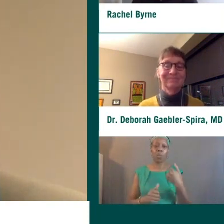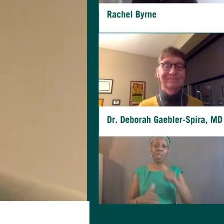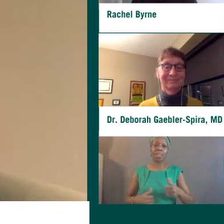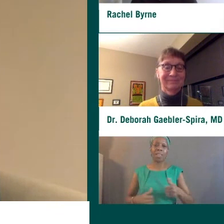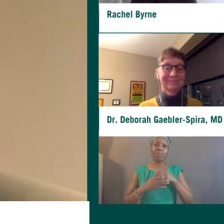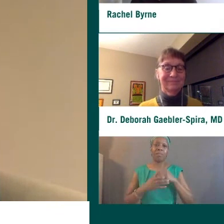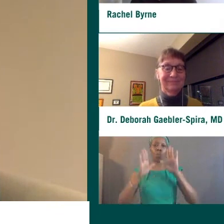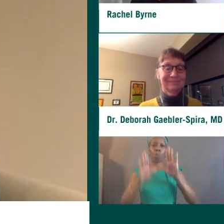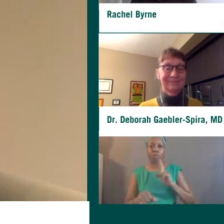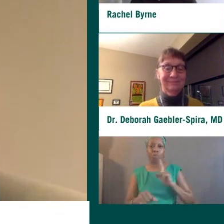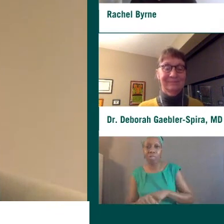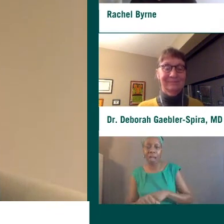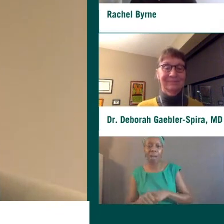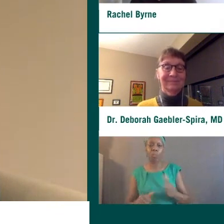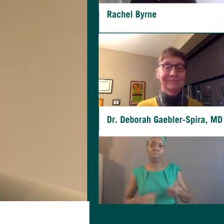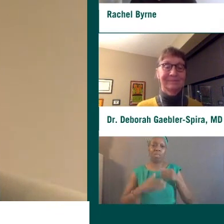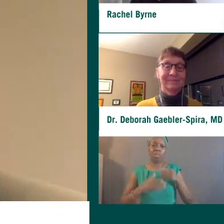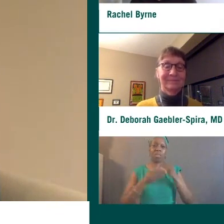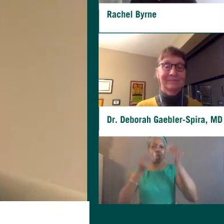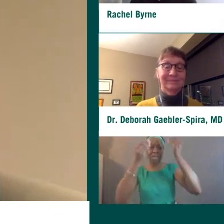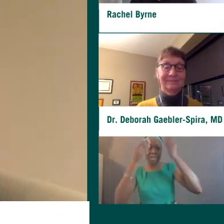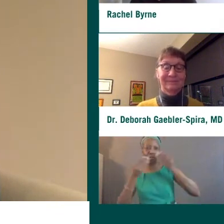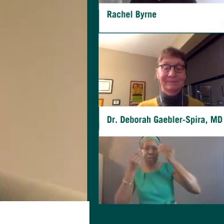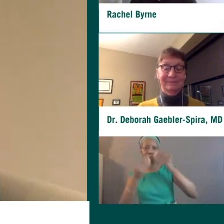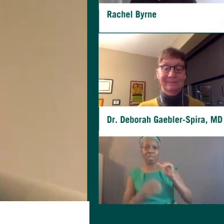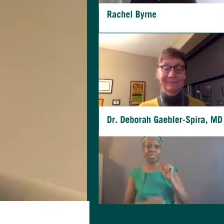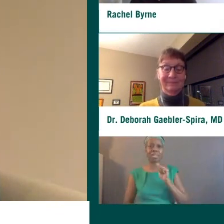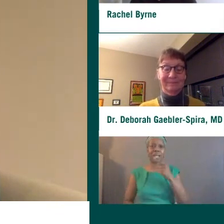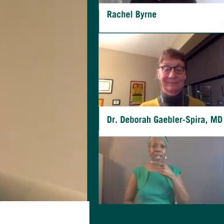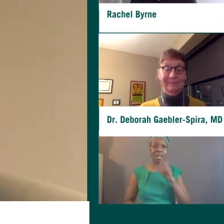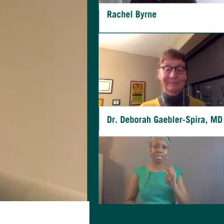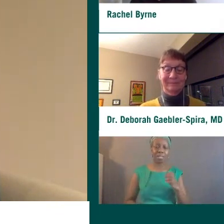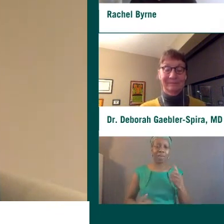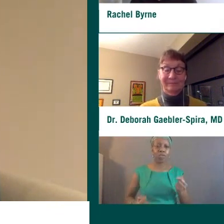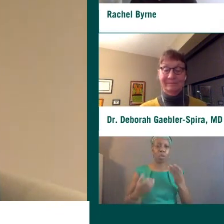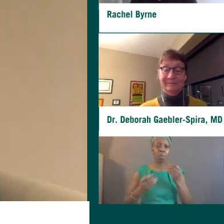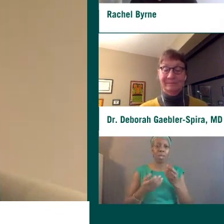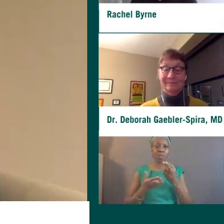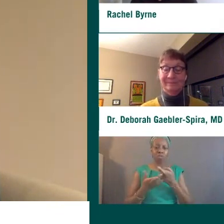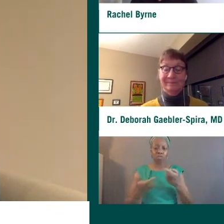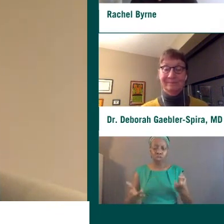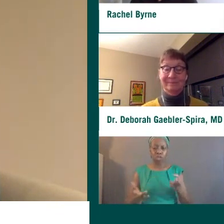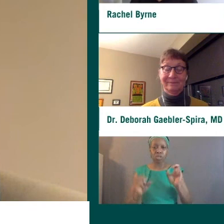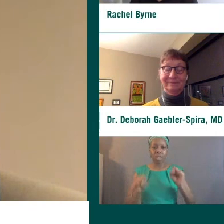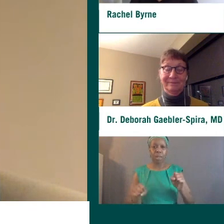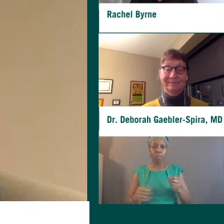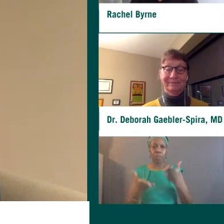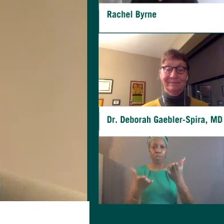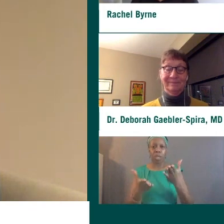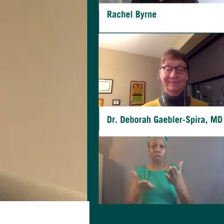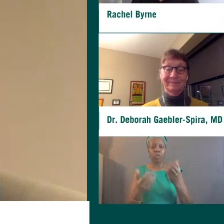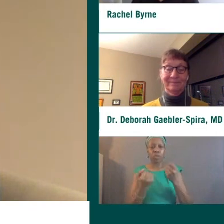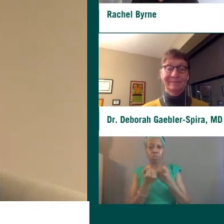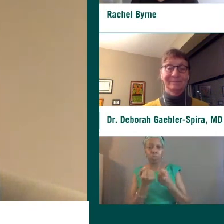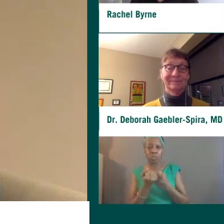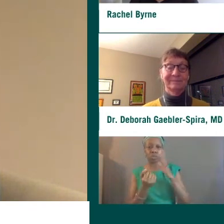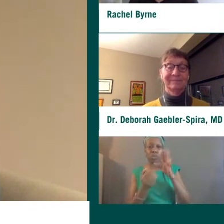So many different things that you can look into, to assist your family. But it's a blessing when you know what it is